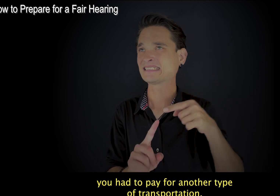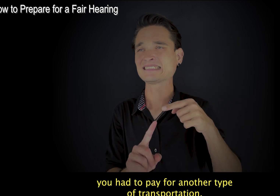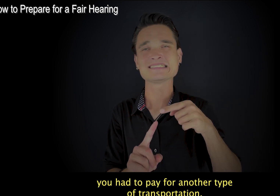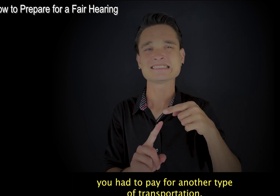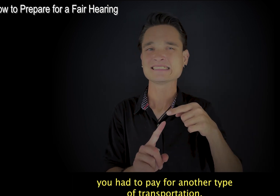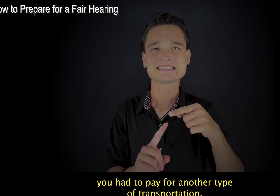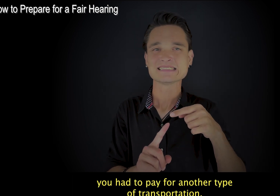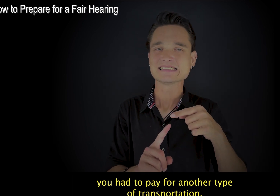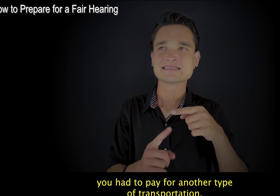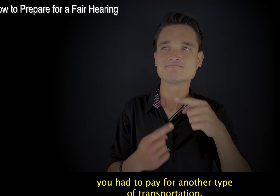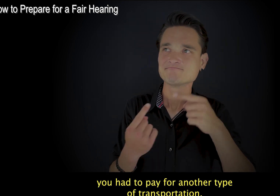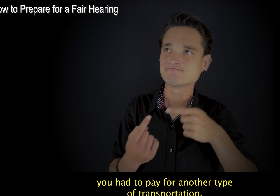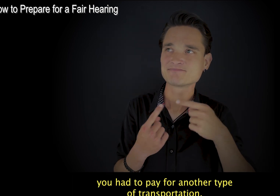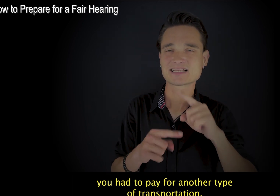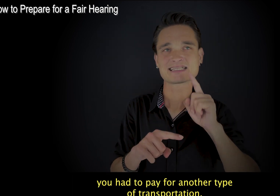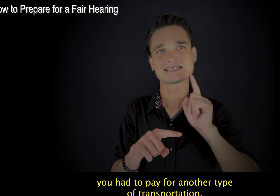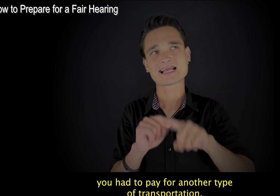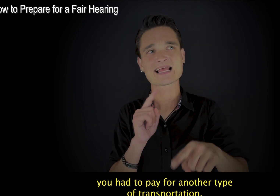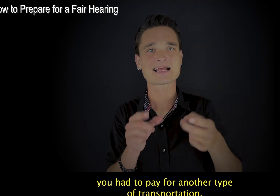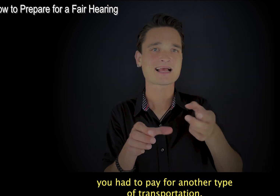you had to pay for another type of transportation.